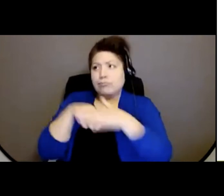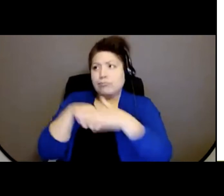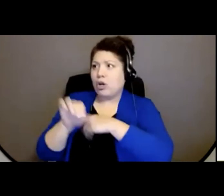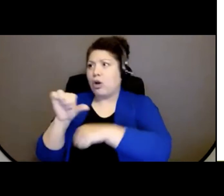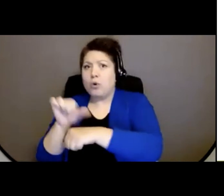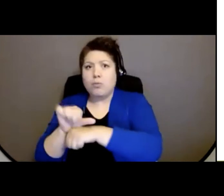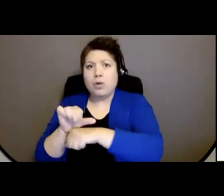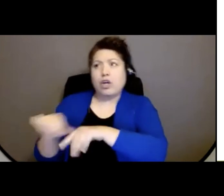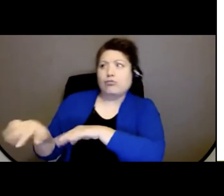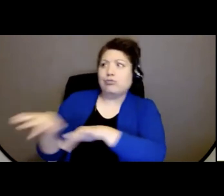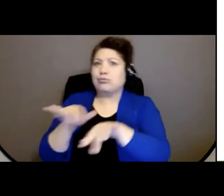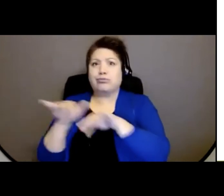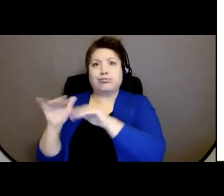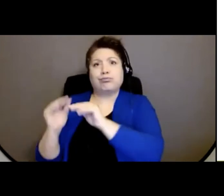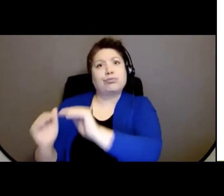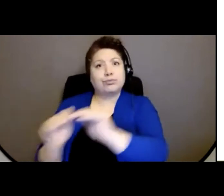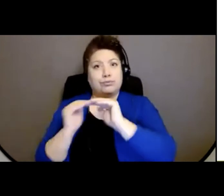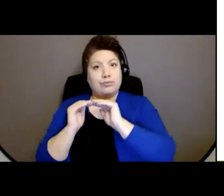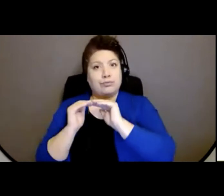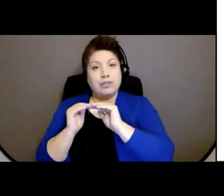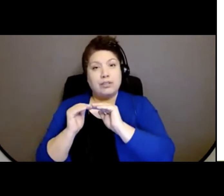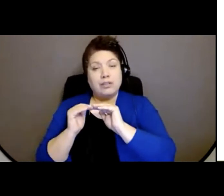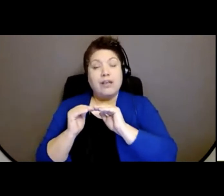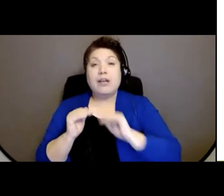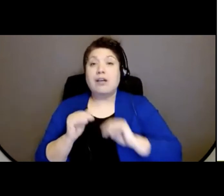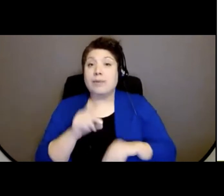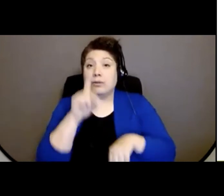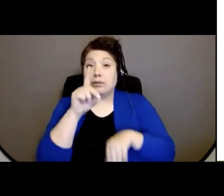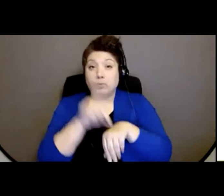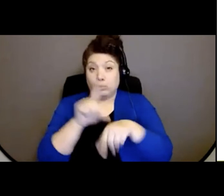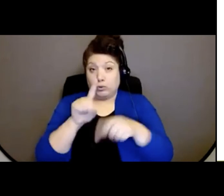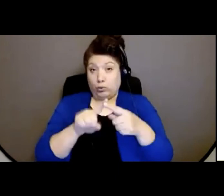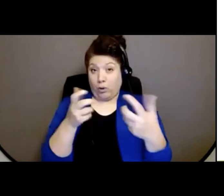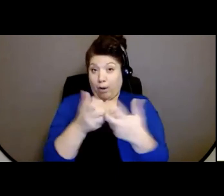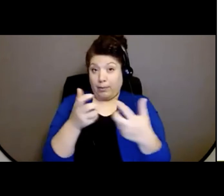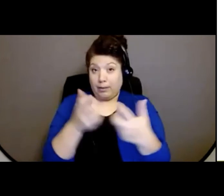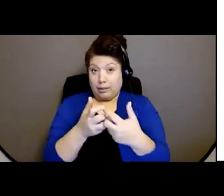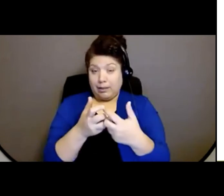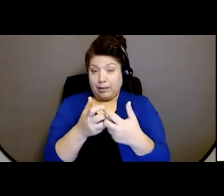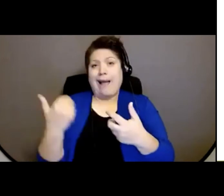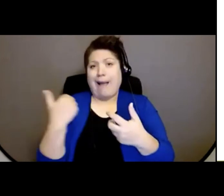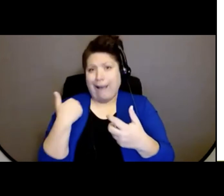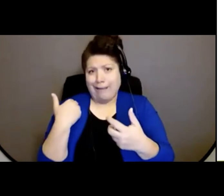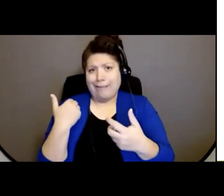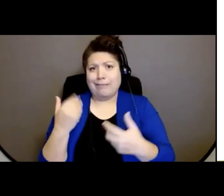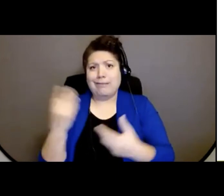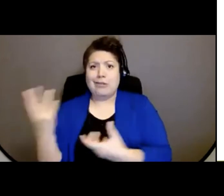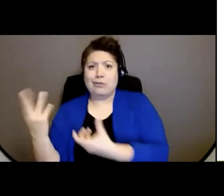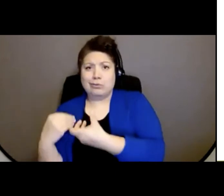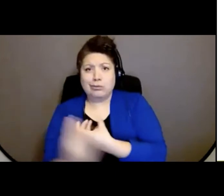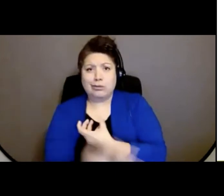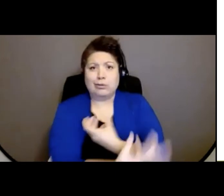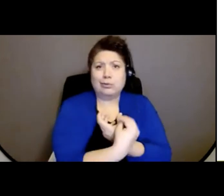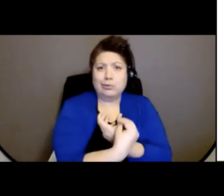THE DUTY TO ACCOMMODATE IS A MULTIPLE PARTY PROCESS. WHICH MEANS BOTH YOU AND THE EMPLOYER